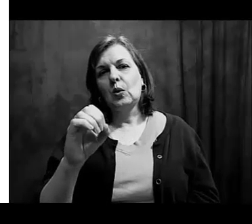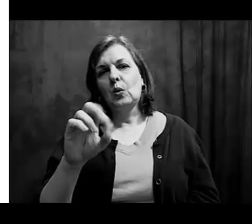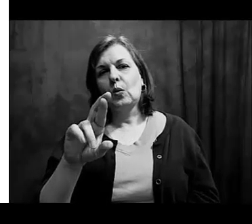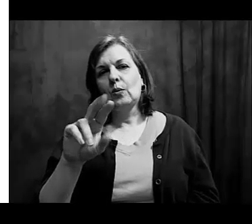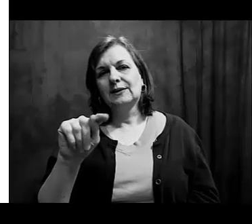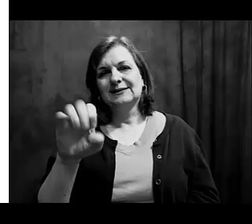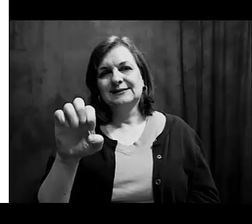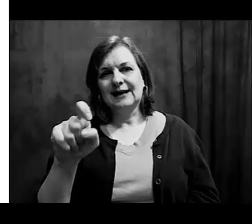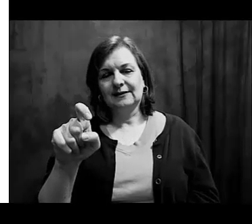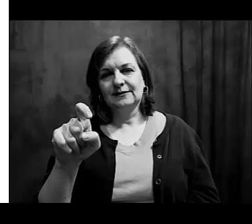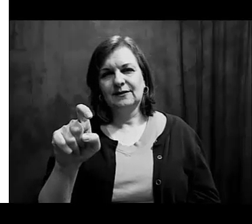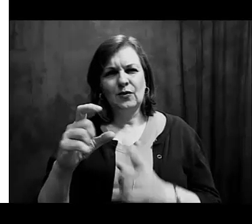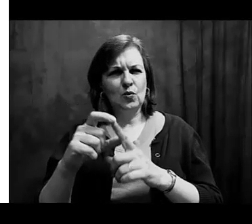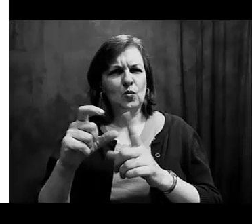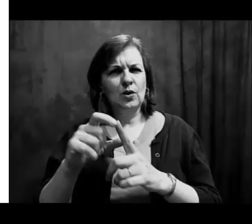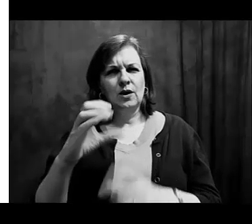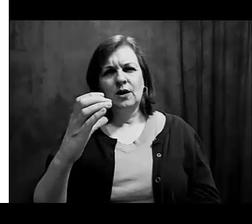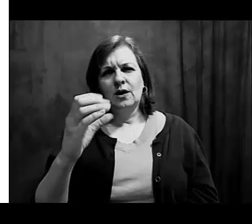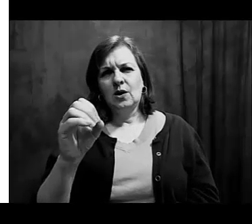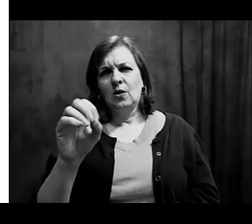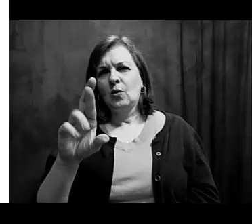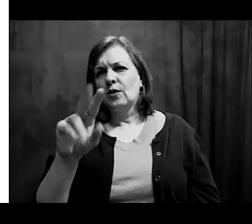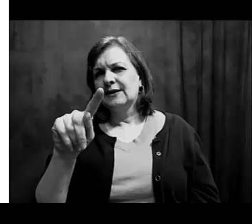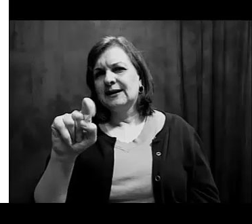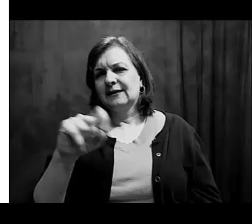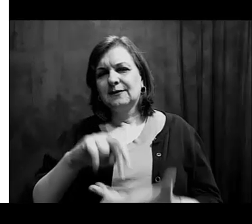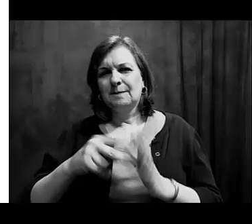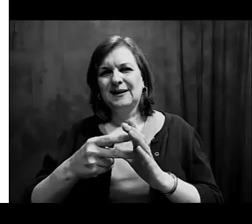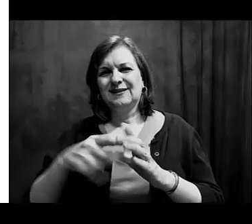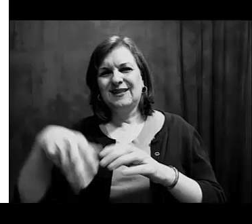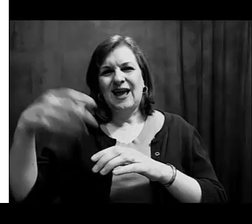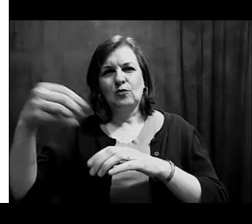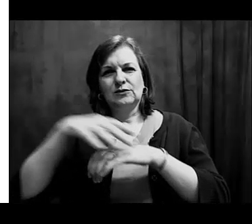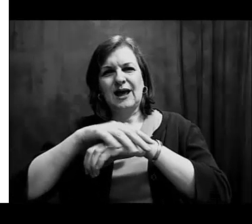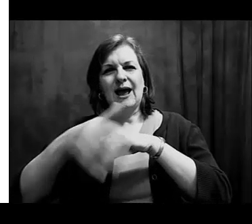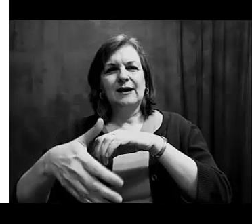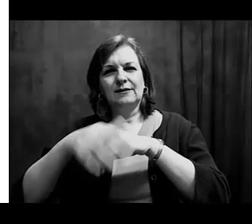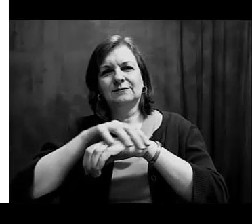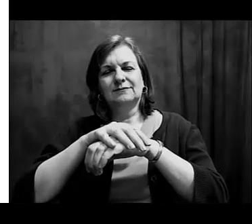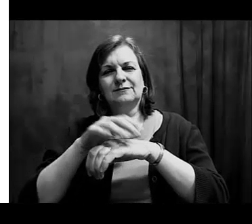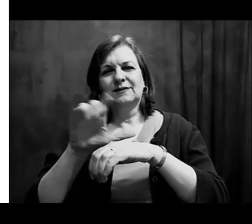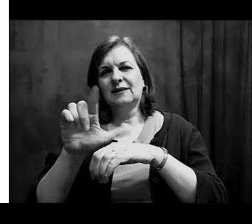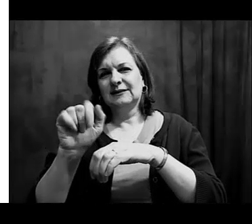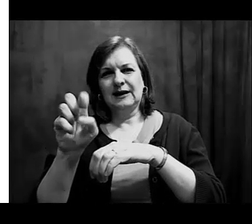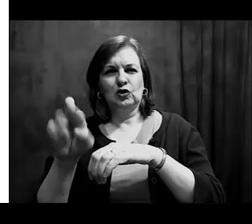so cortex is always the outside layer